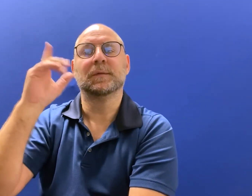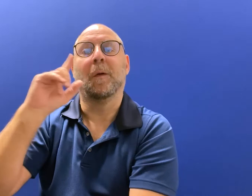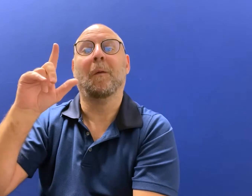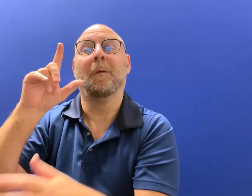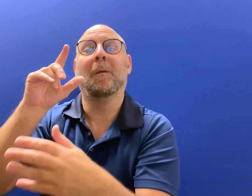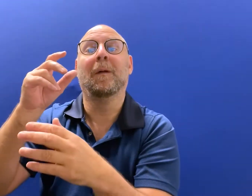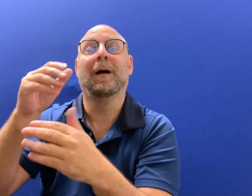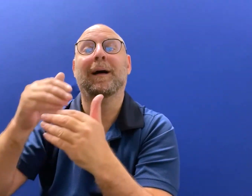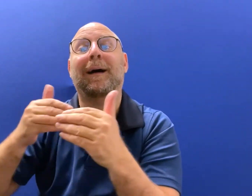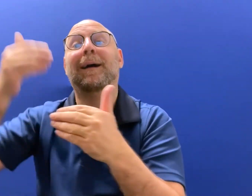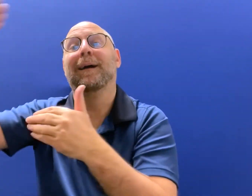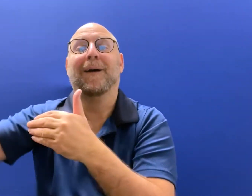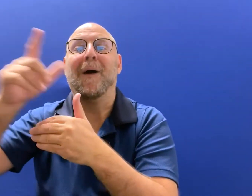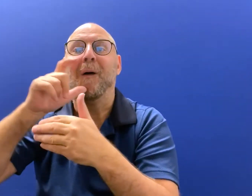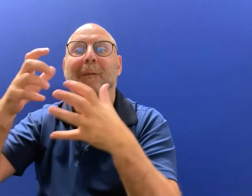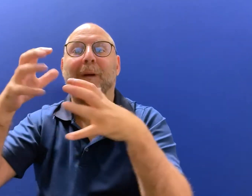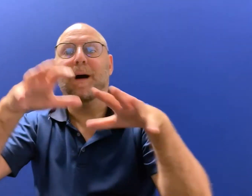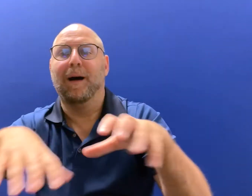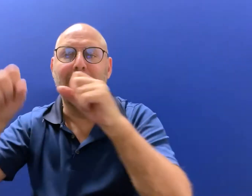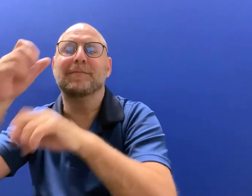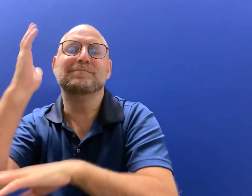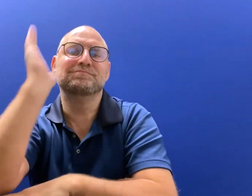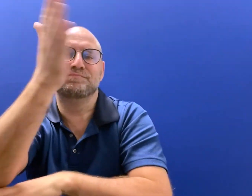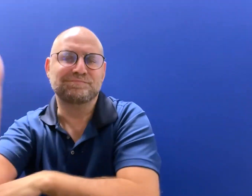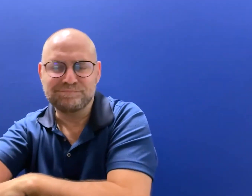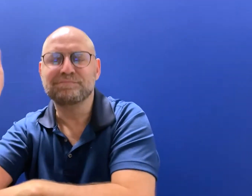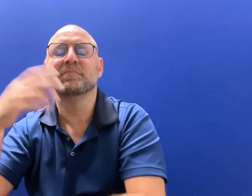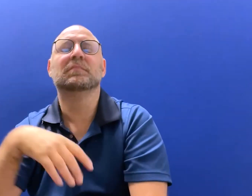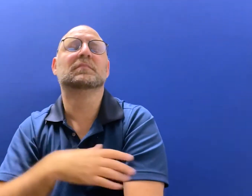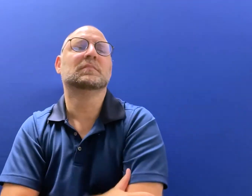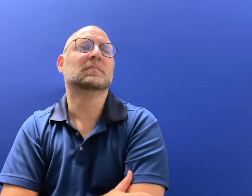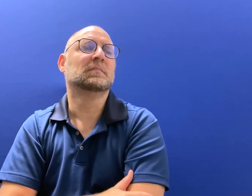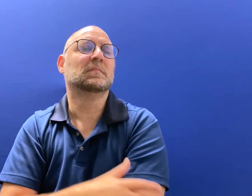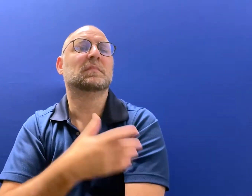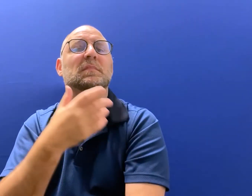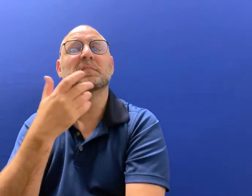for where the next event will be held, each bidder creates an event proposal.